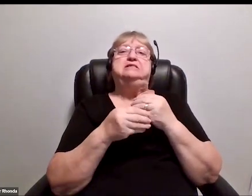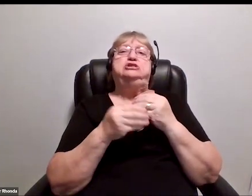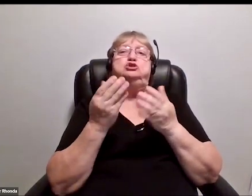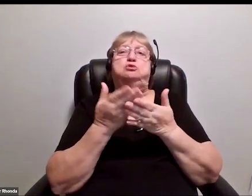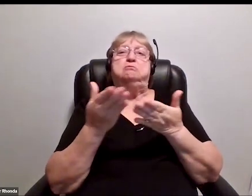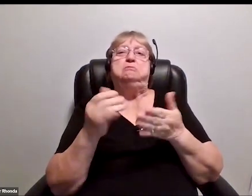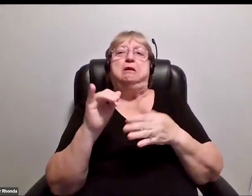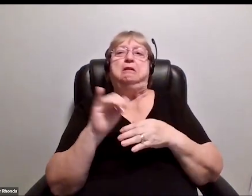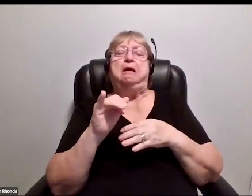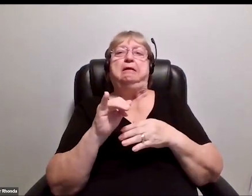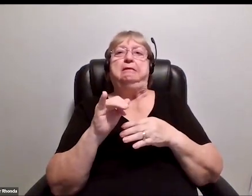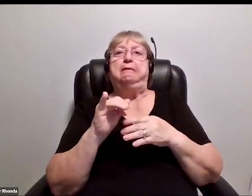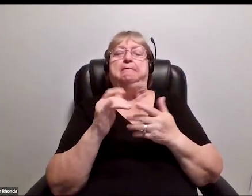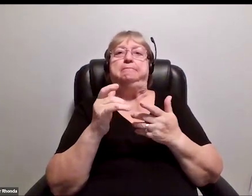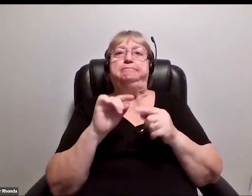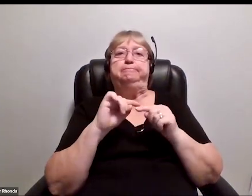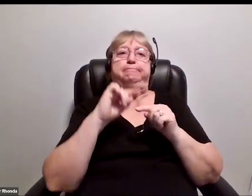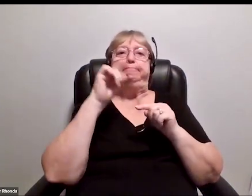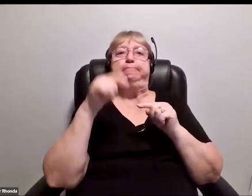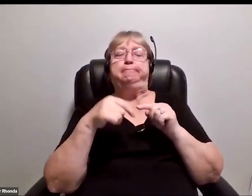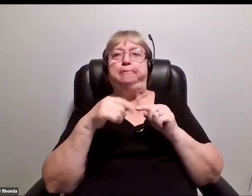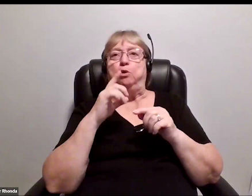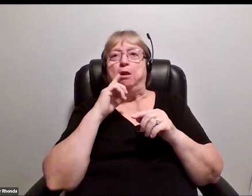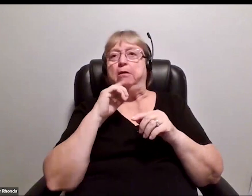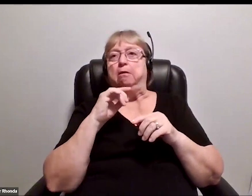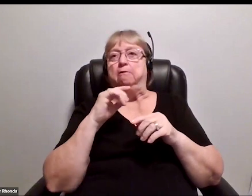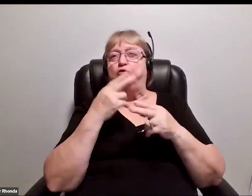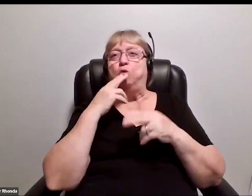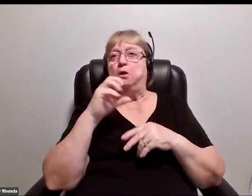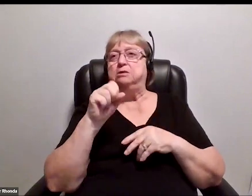like prominences, solar spots or sunspots holding in their hands.